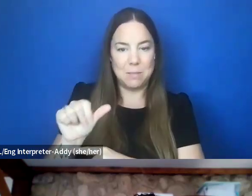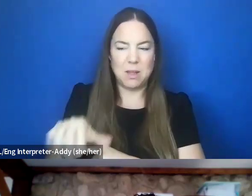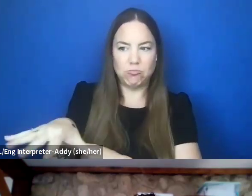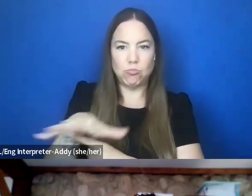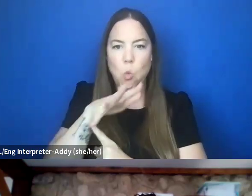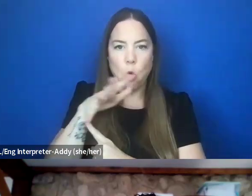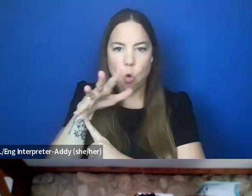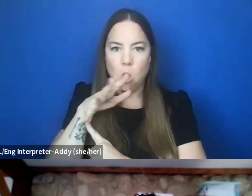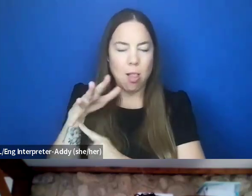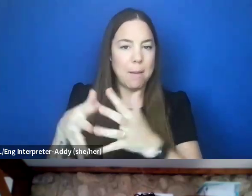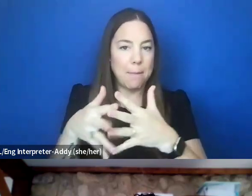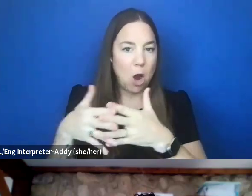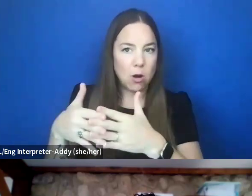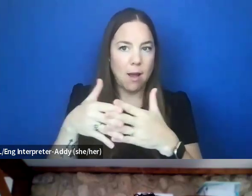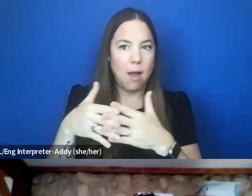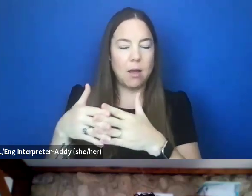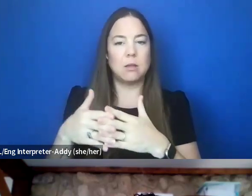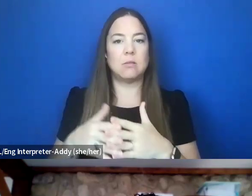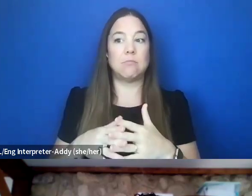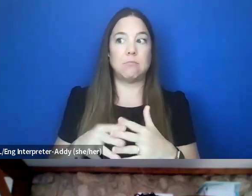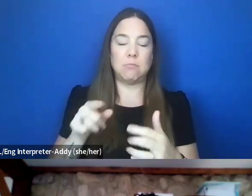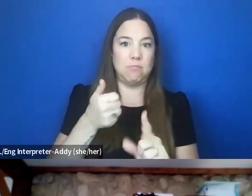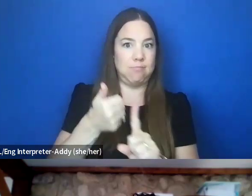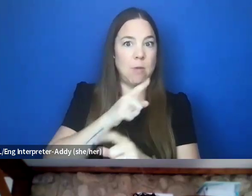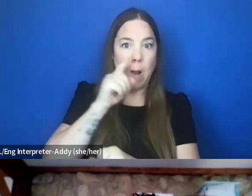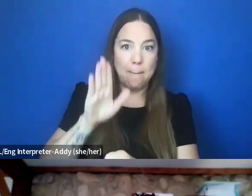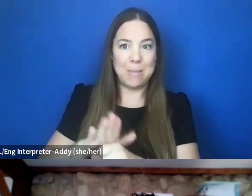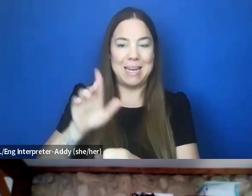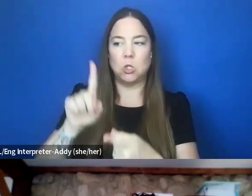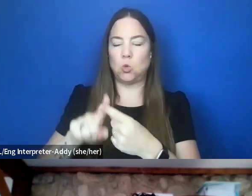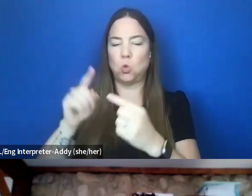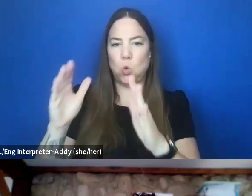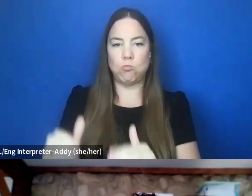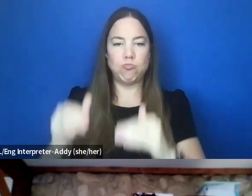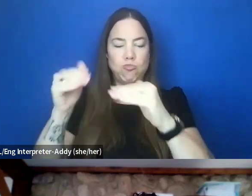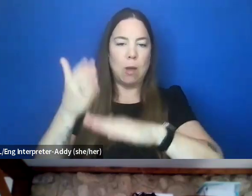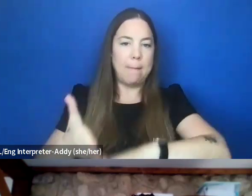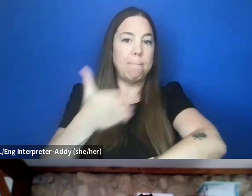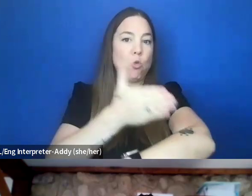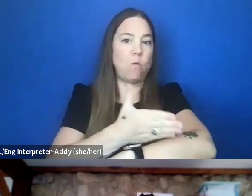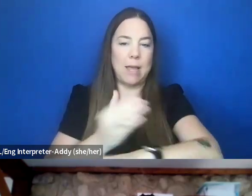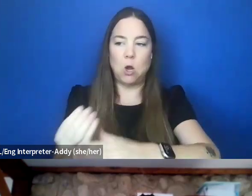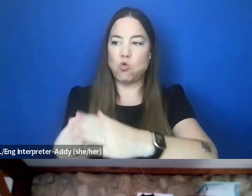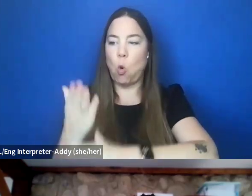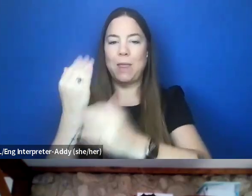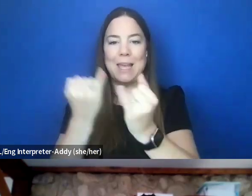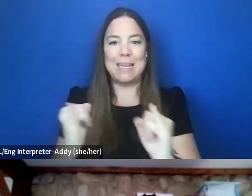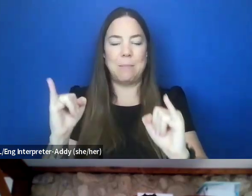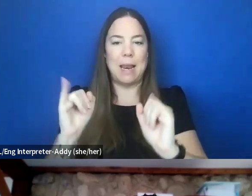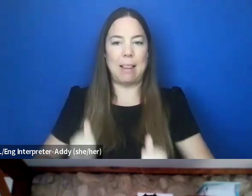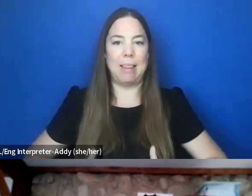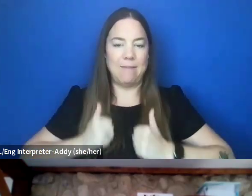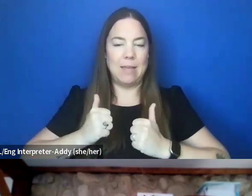Elissa w/ APRIL: You know a steadfast commitment to the improvement and growth of independent living mission and philosophy.